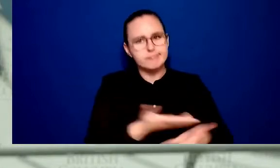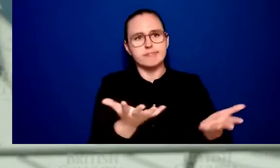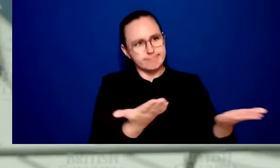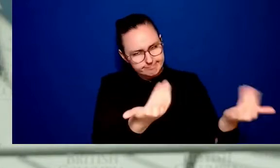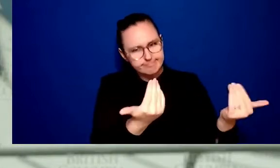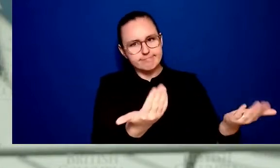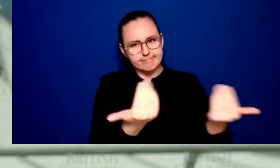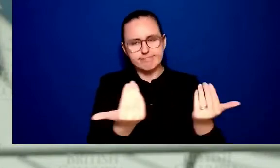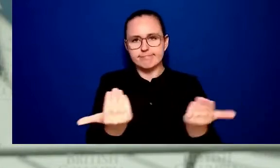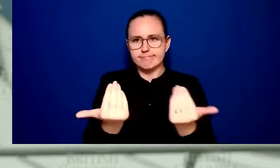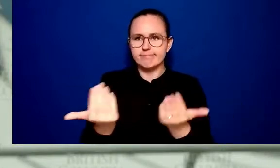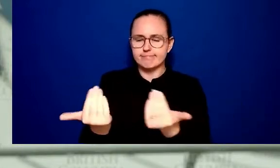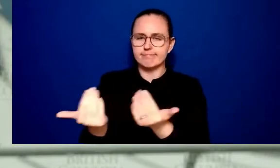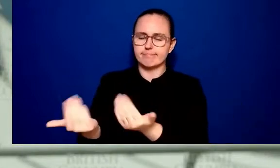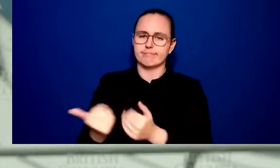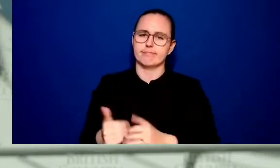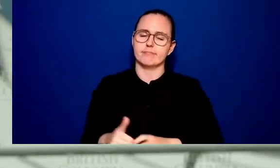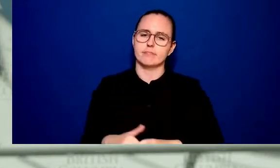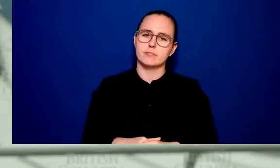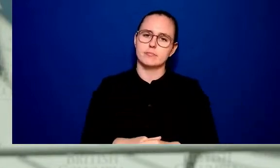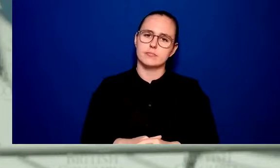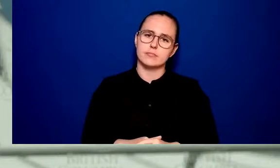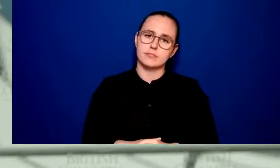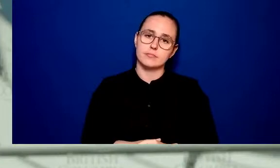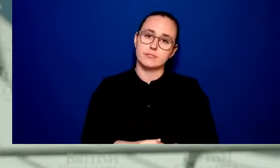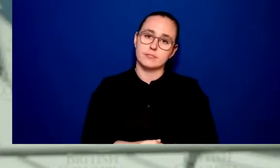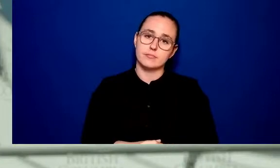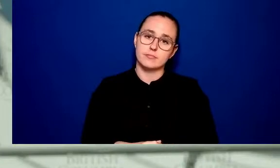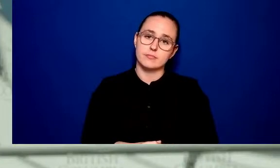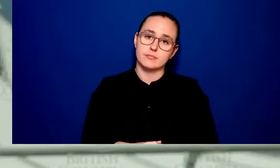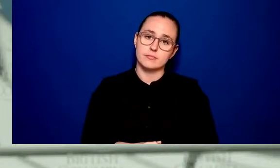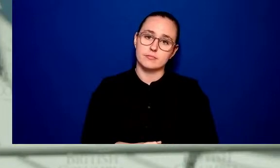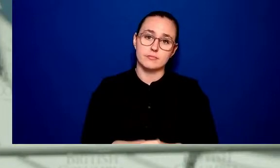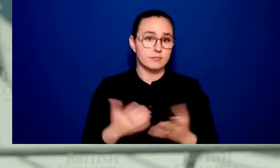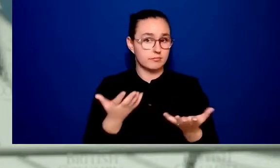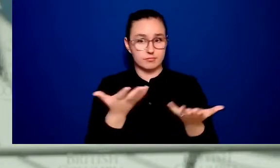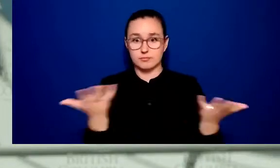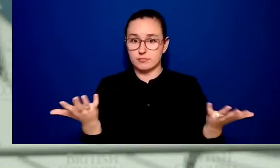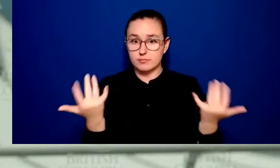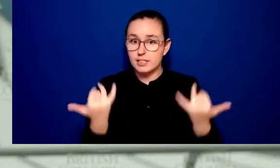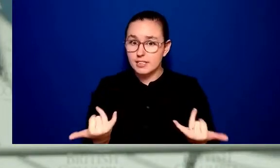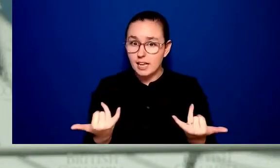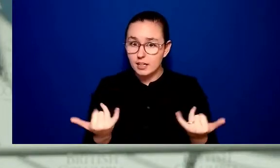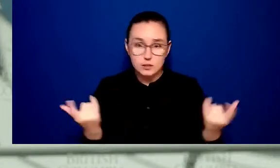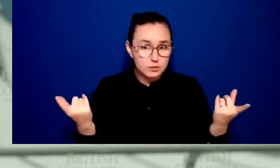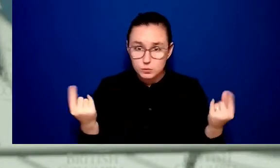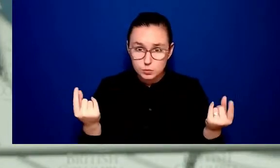that we are doing right now. Today the provincial health order the Department of